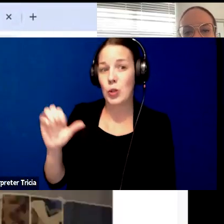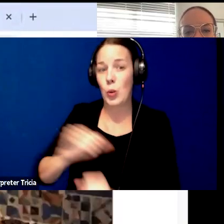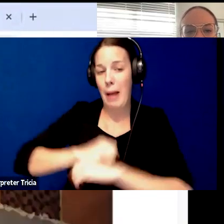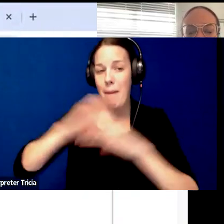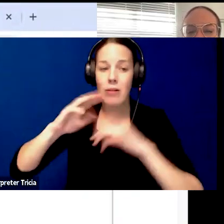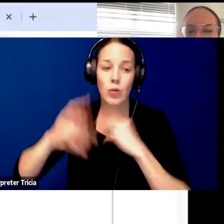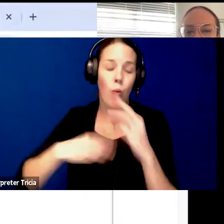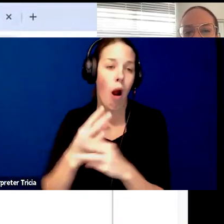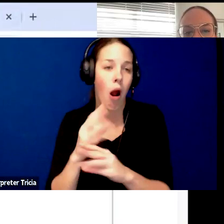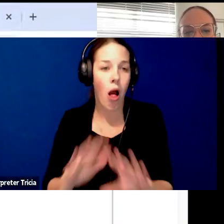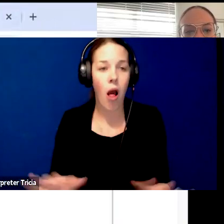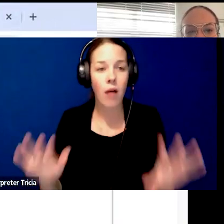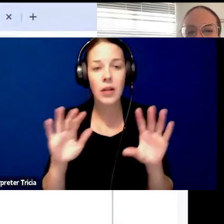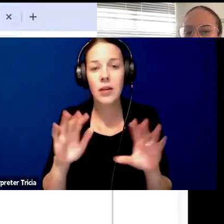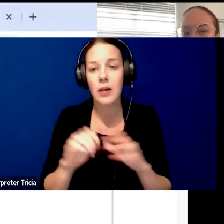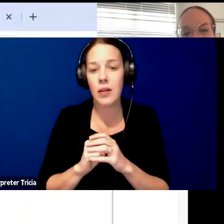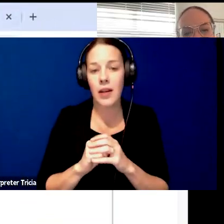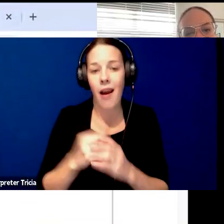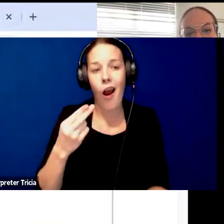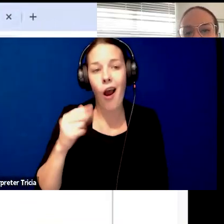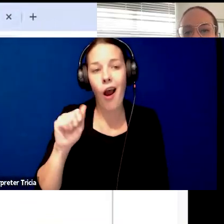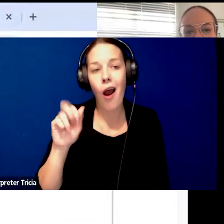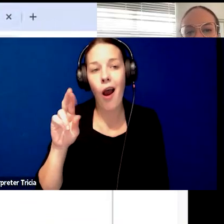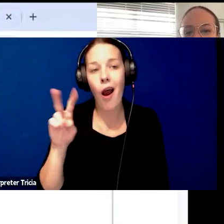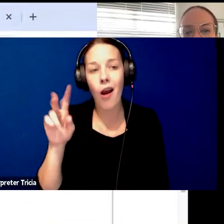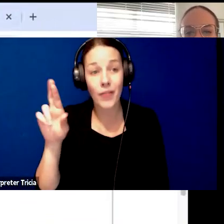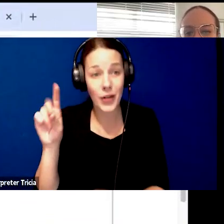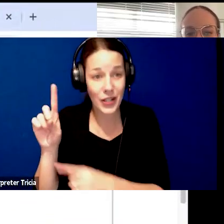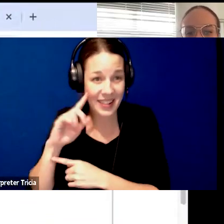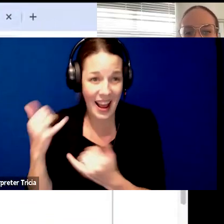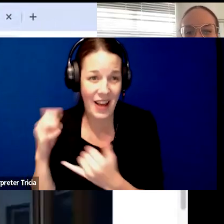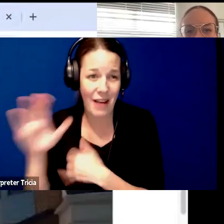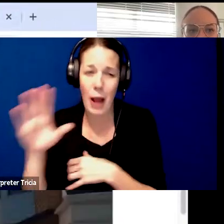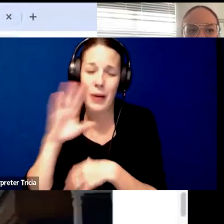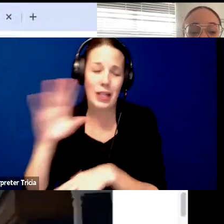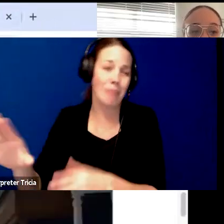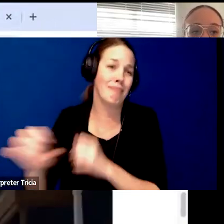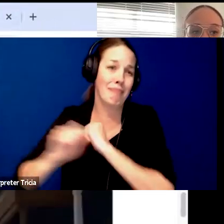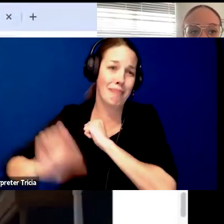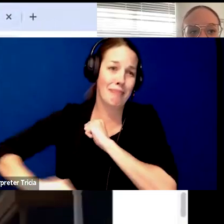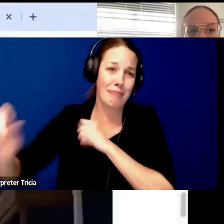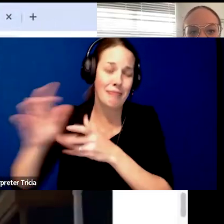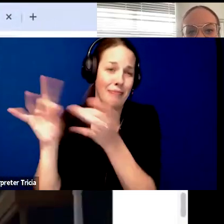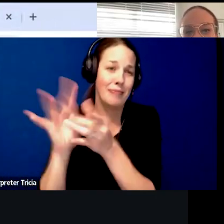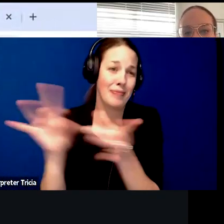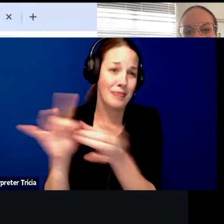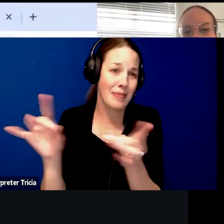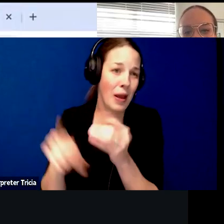And, is over at Harvard now, and I could go on and on and on about Curry, but yeah, he designed that fire as well.